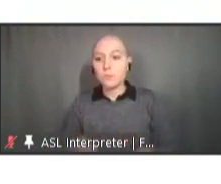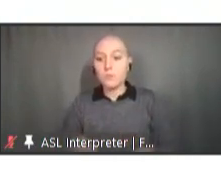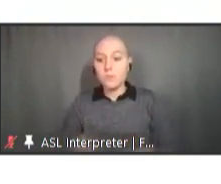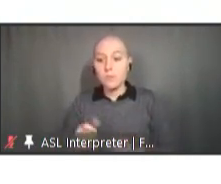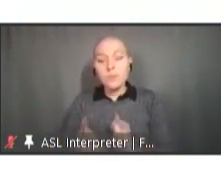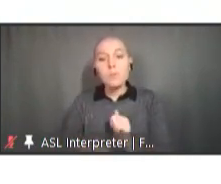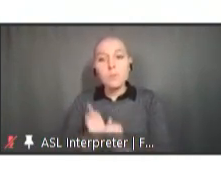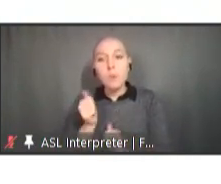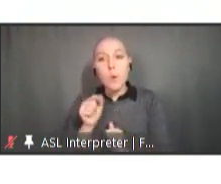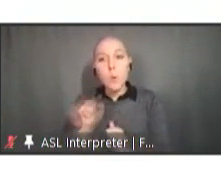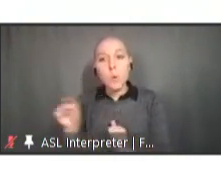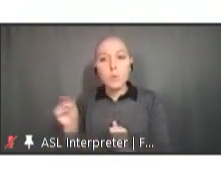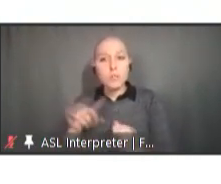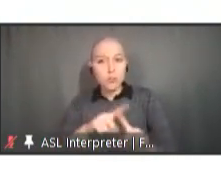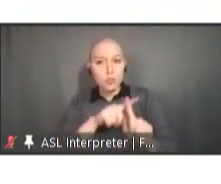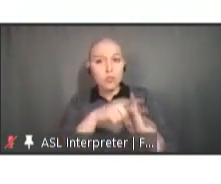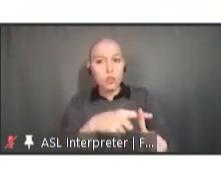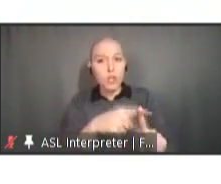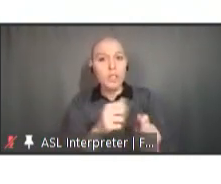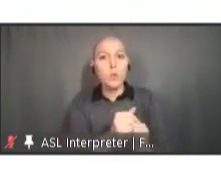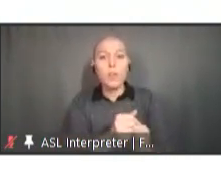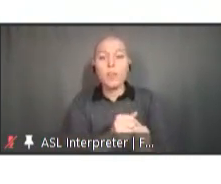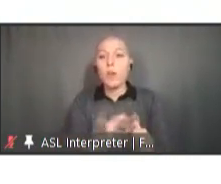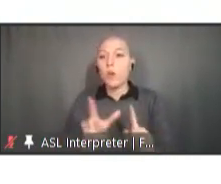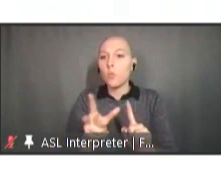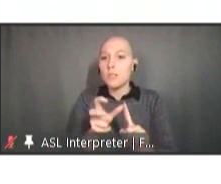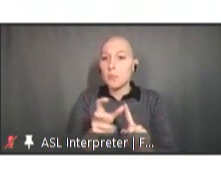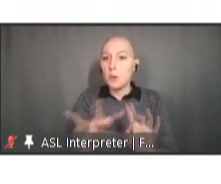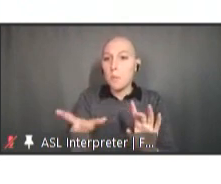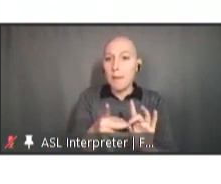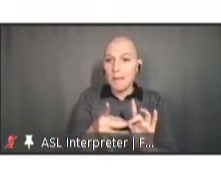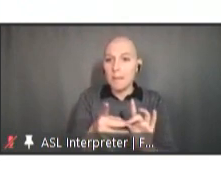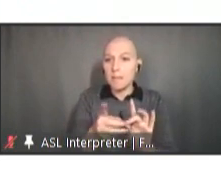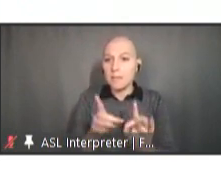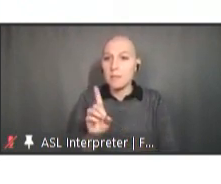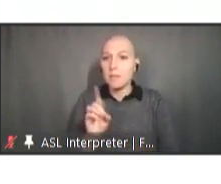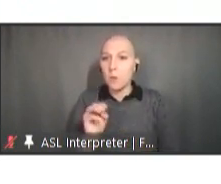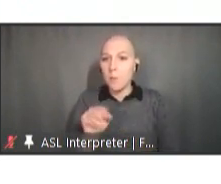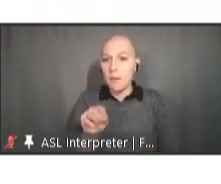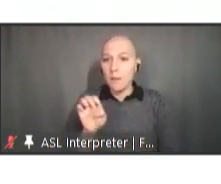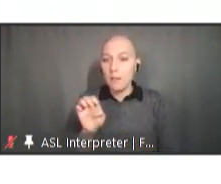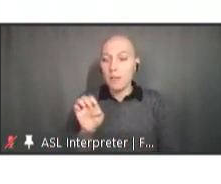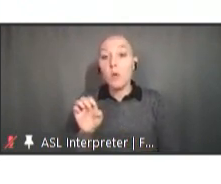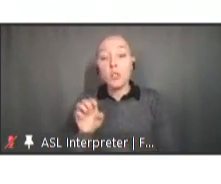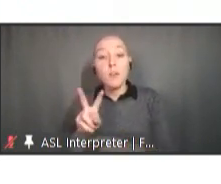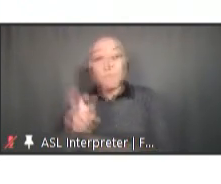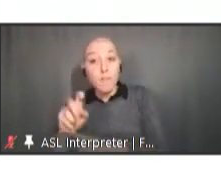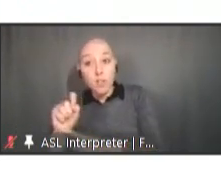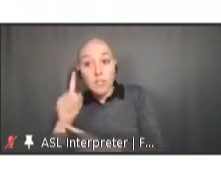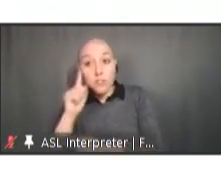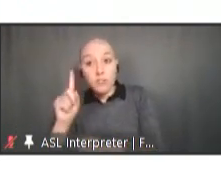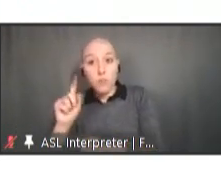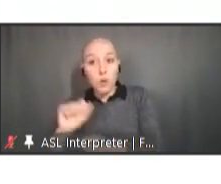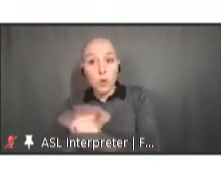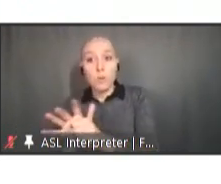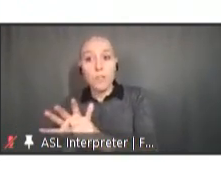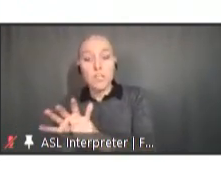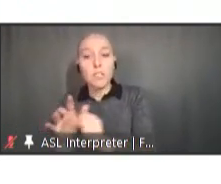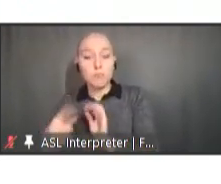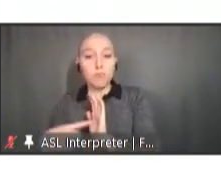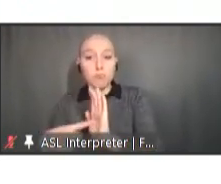towards the receptor binding domain which variants of SARS-CoV-2 have been shown to escape receptor